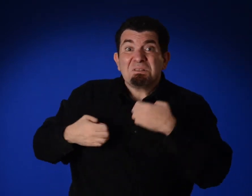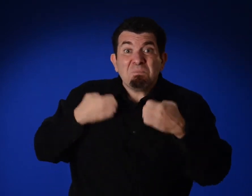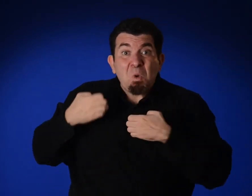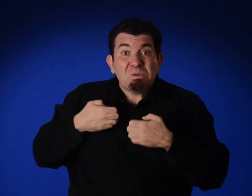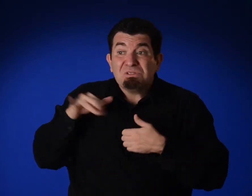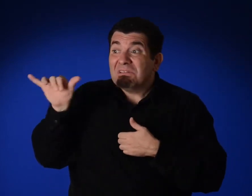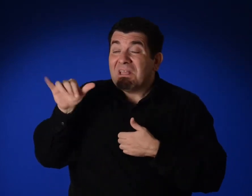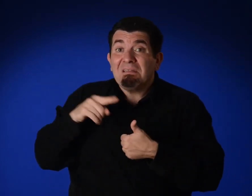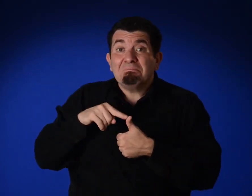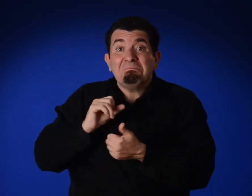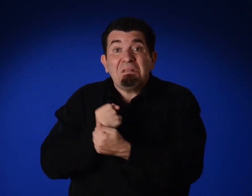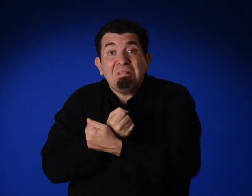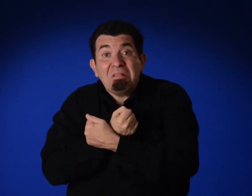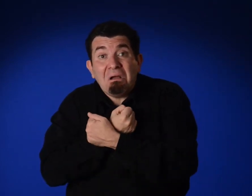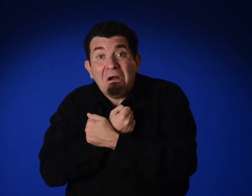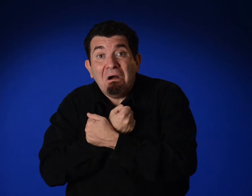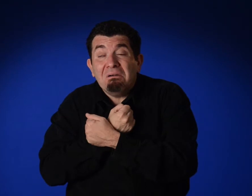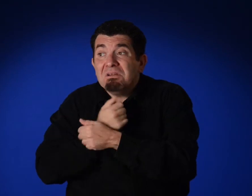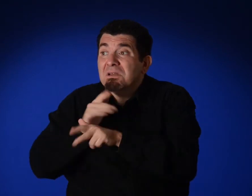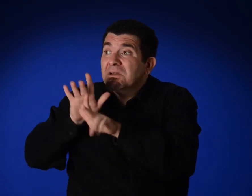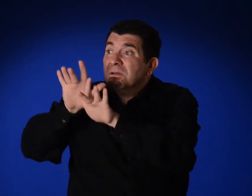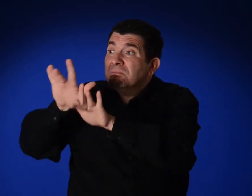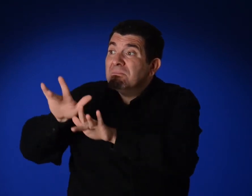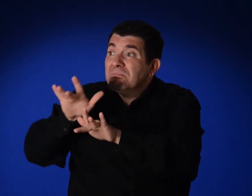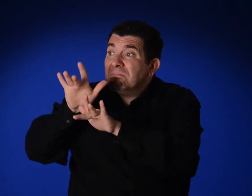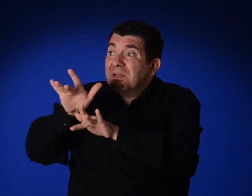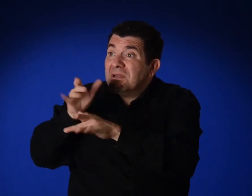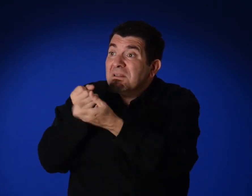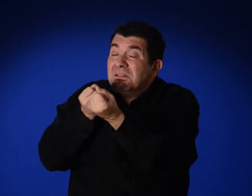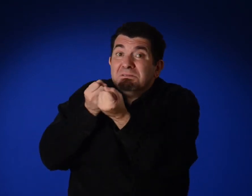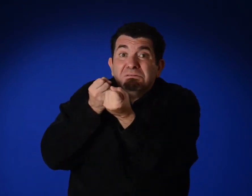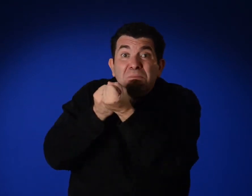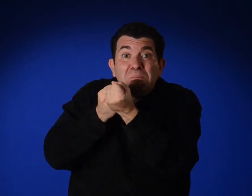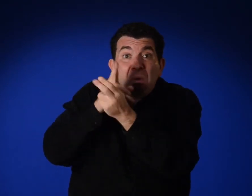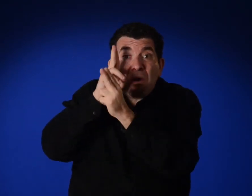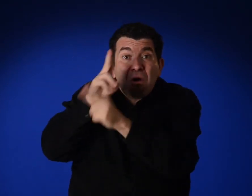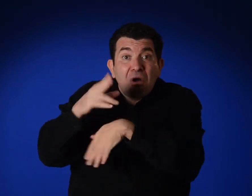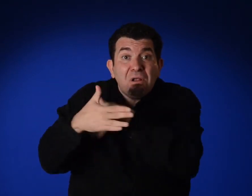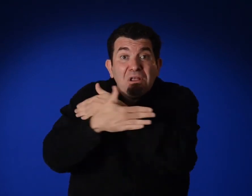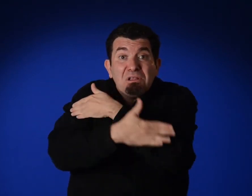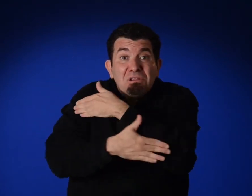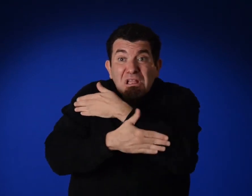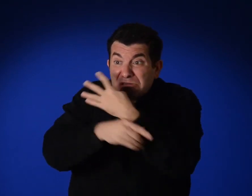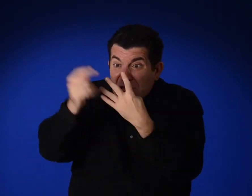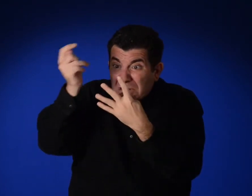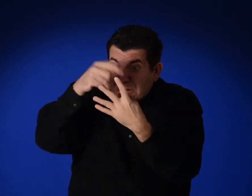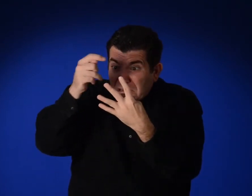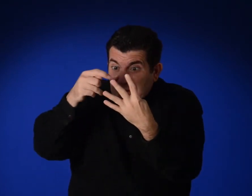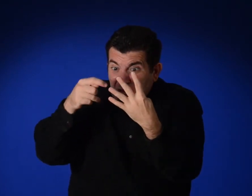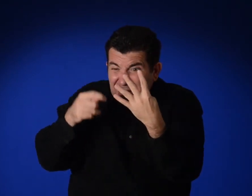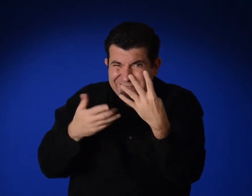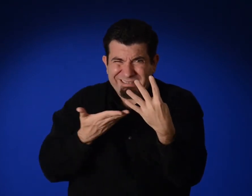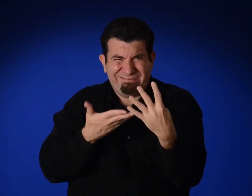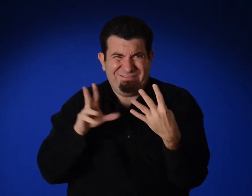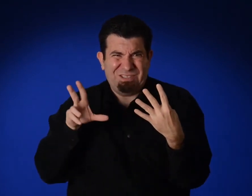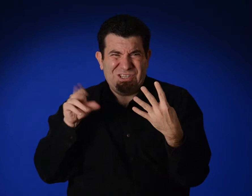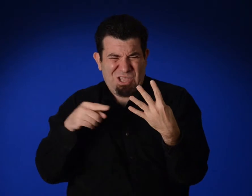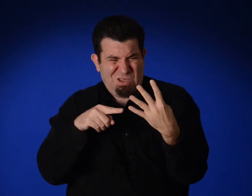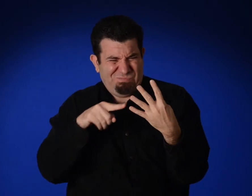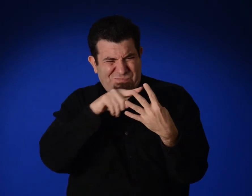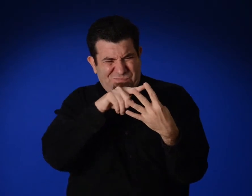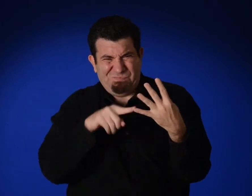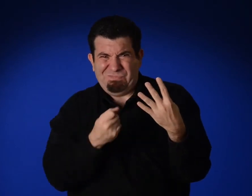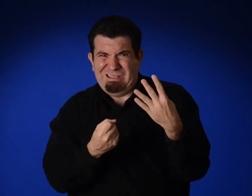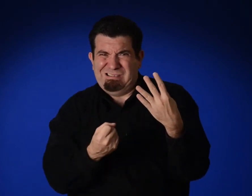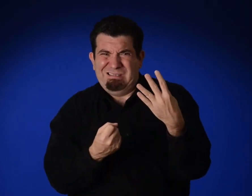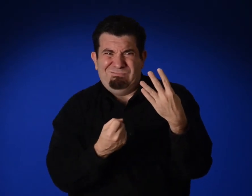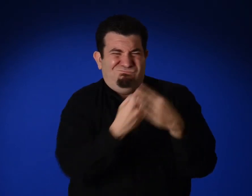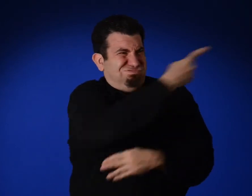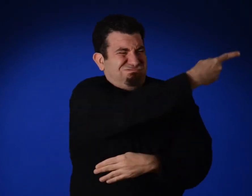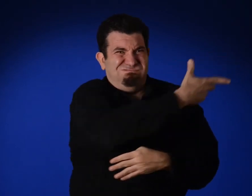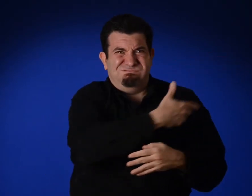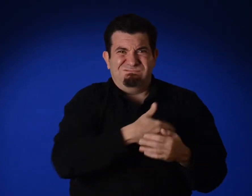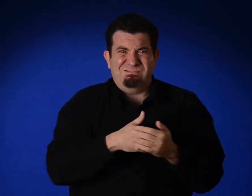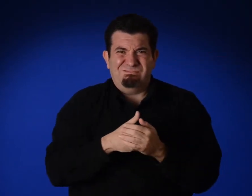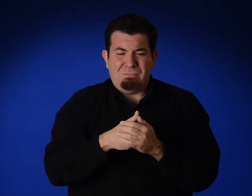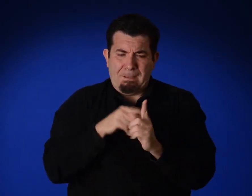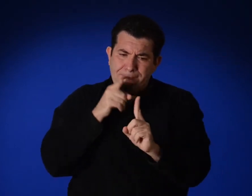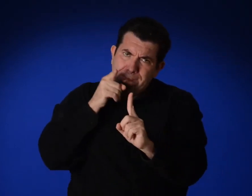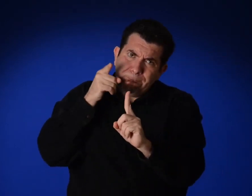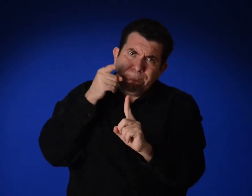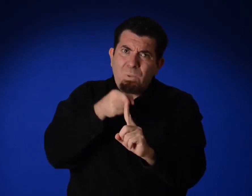He believed emotions like love, pity, and patriotism should have nothing to do with art.